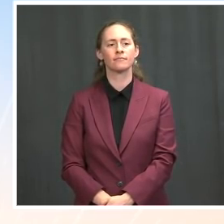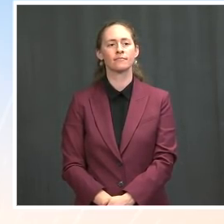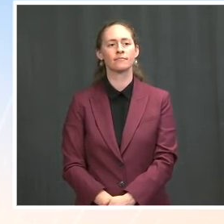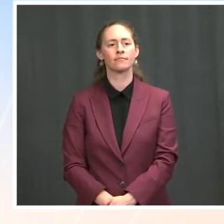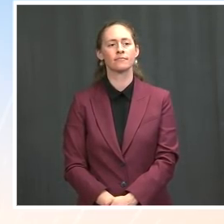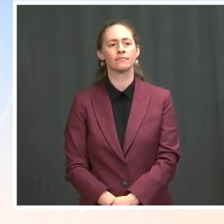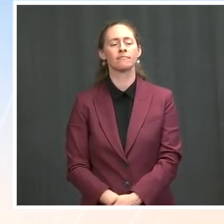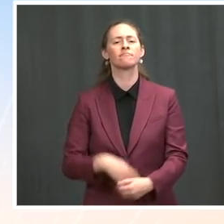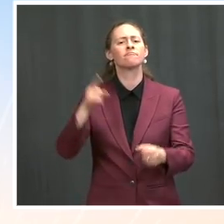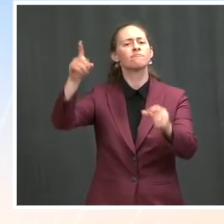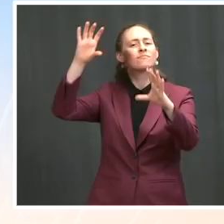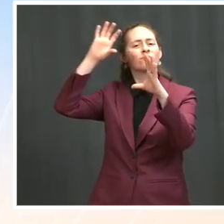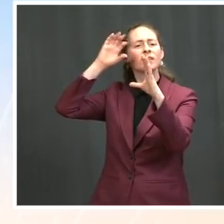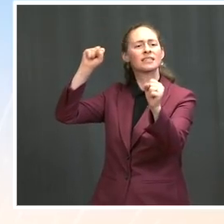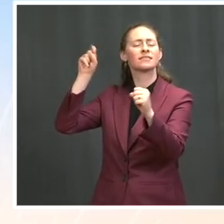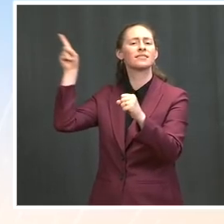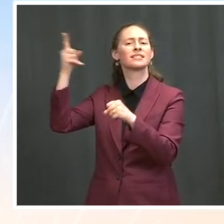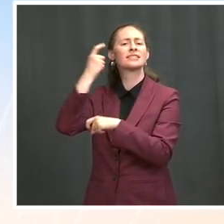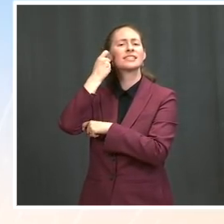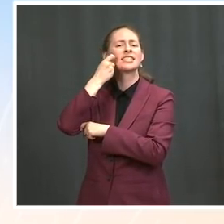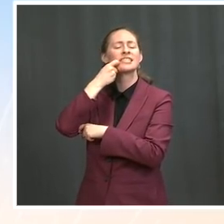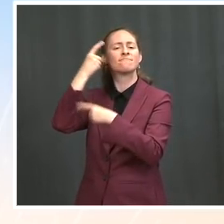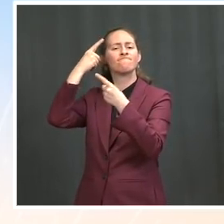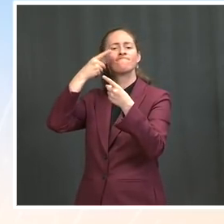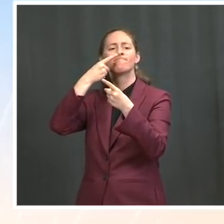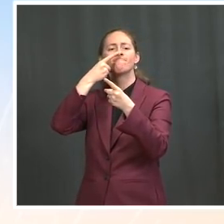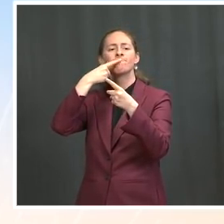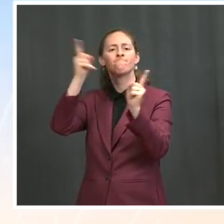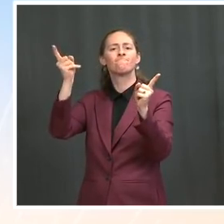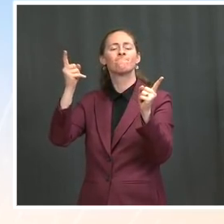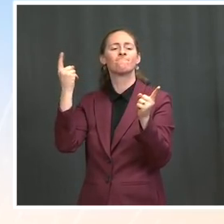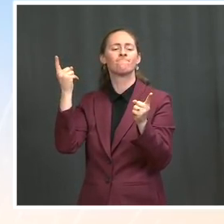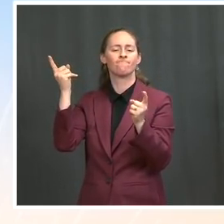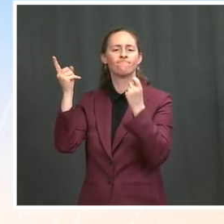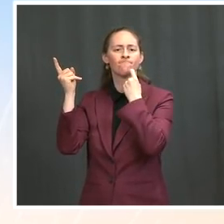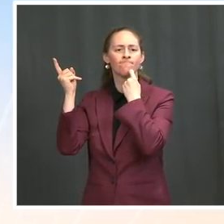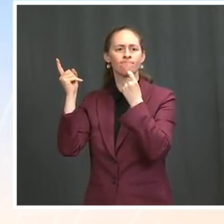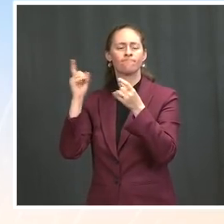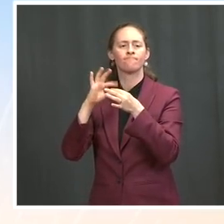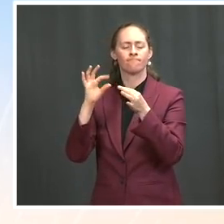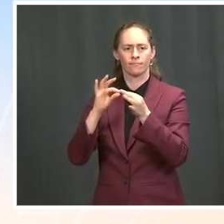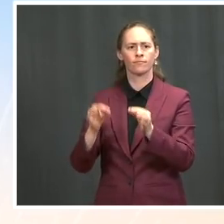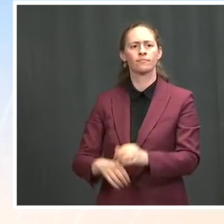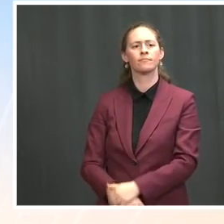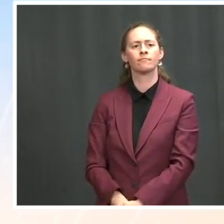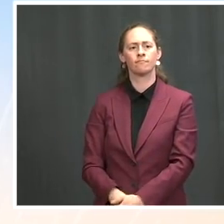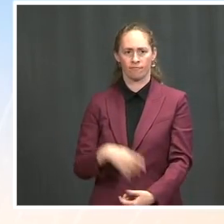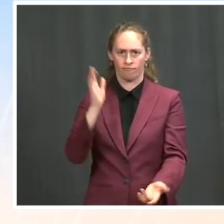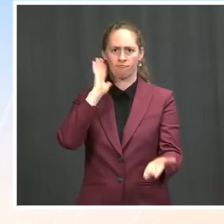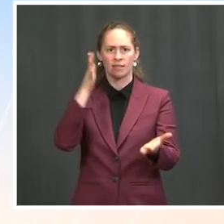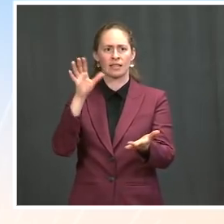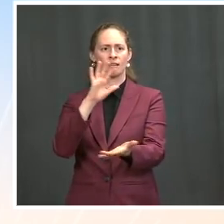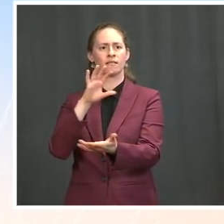that the U.S. will provide corona vaccine to North Korea. Ms. Psaki: Mm-hmm. The Press: Do you know how many doses?